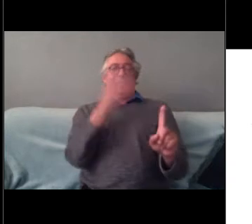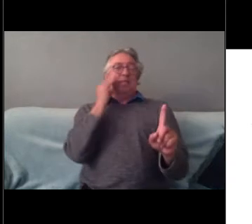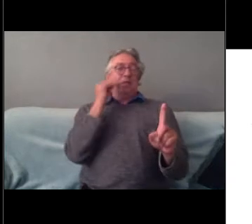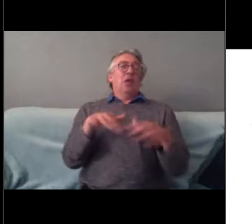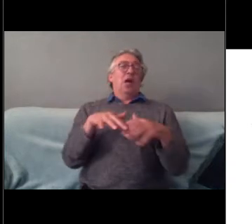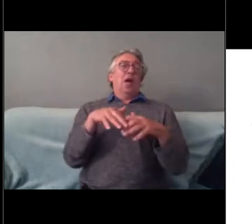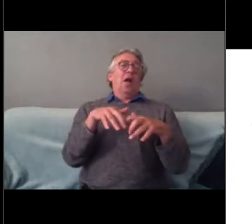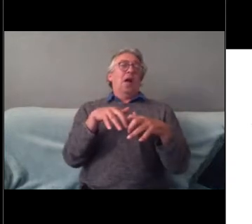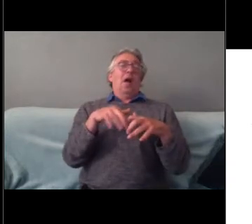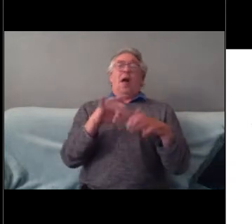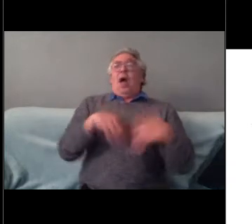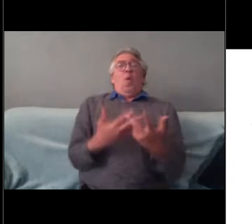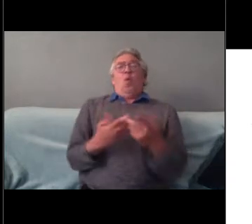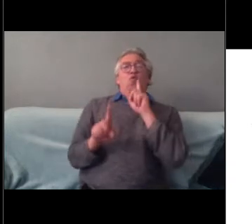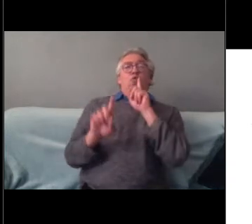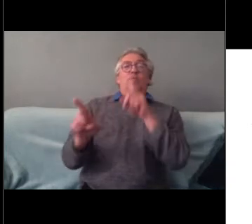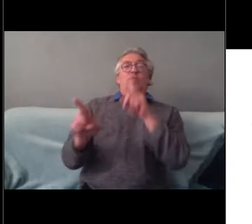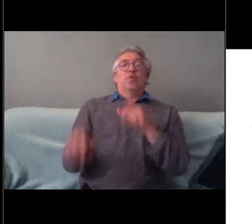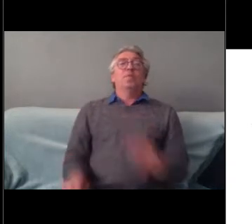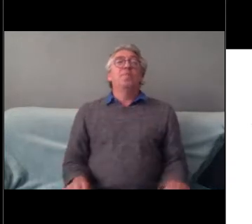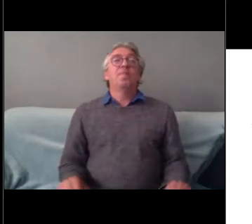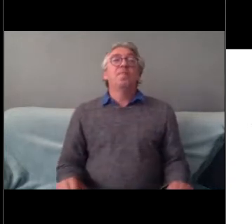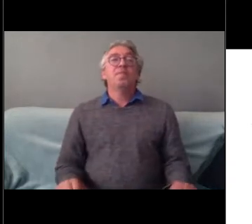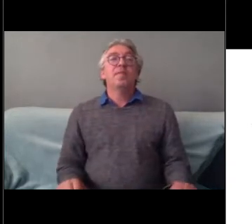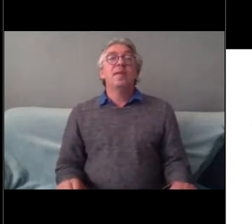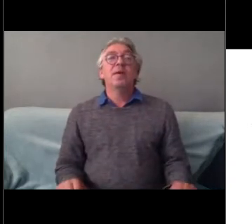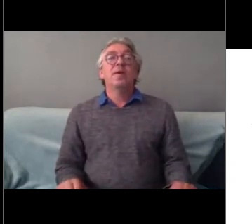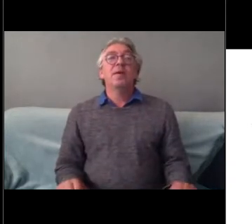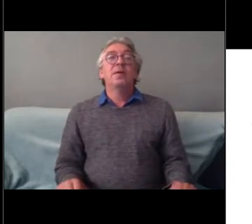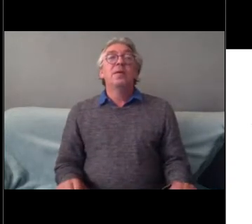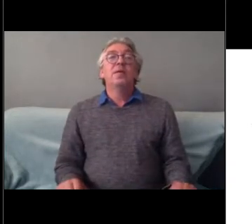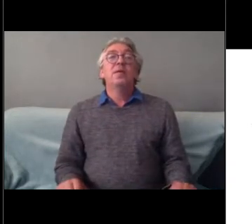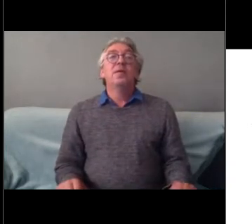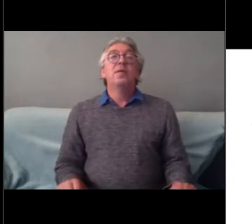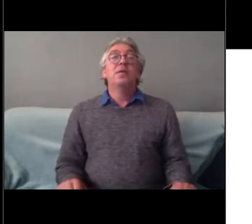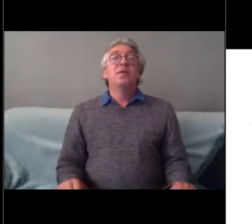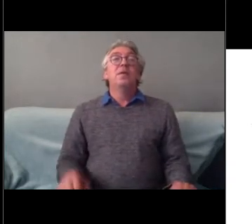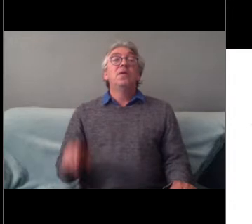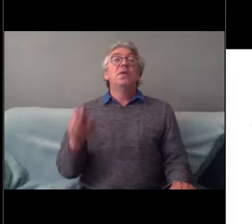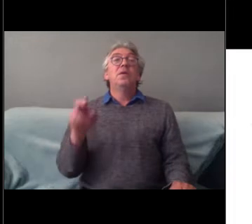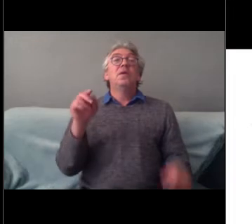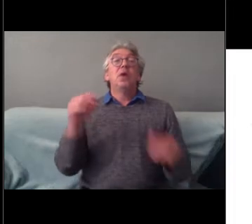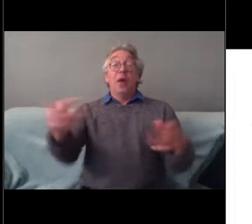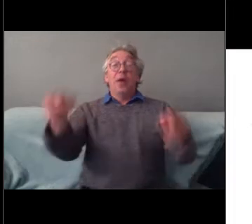again with a long experience in humanitarian aid and volunteerism.